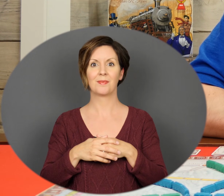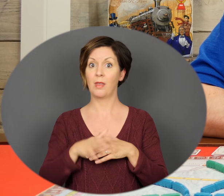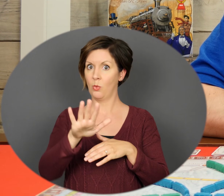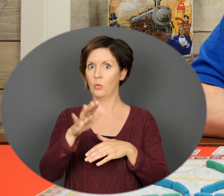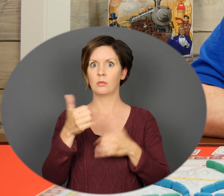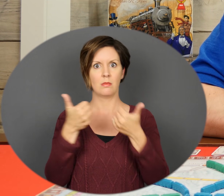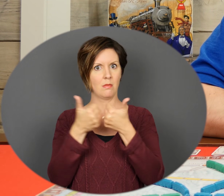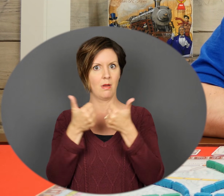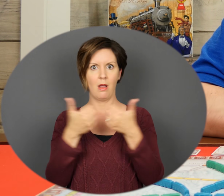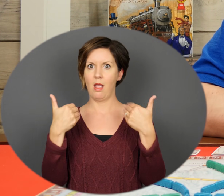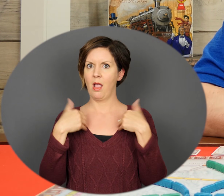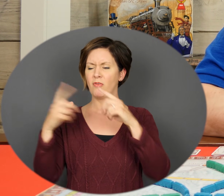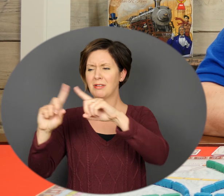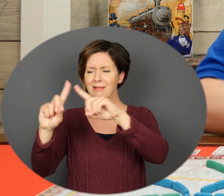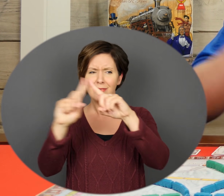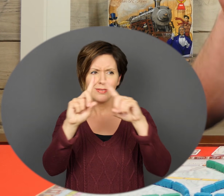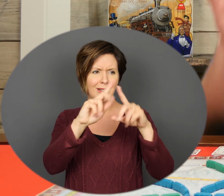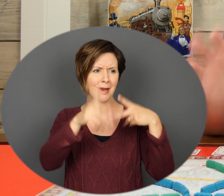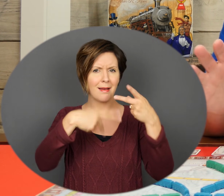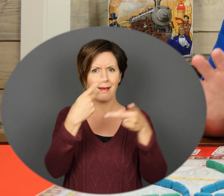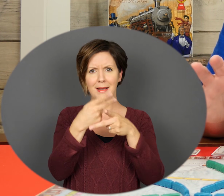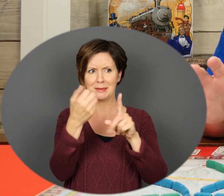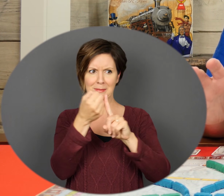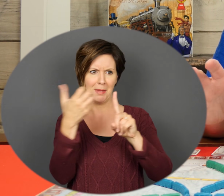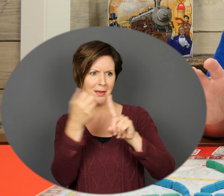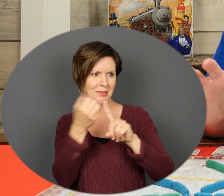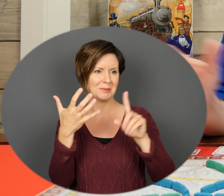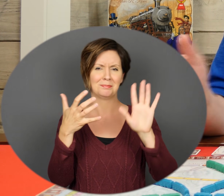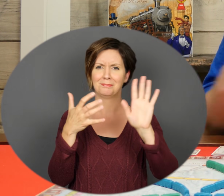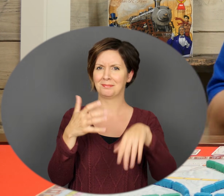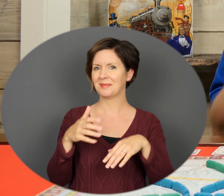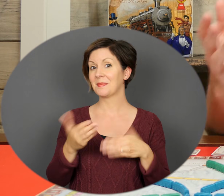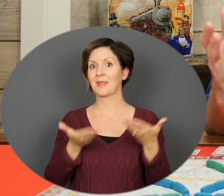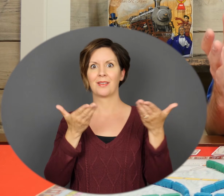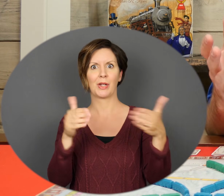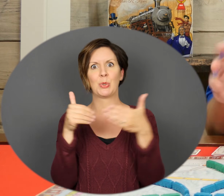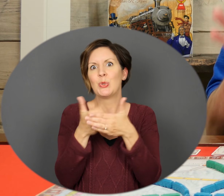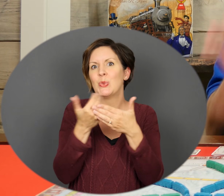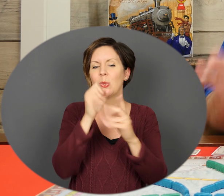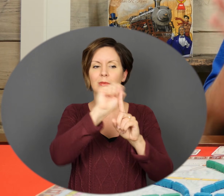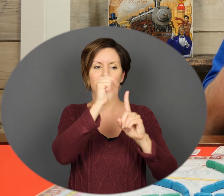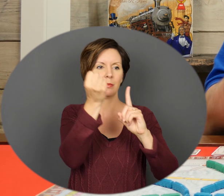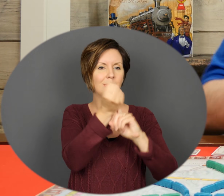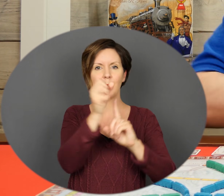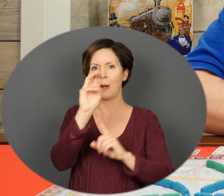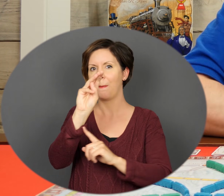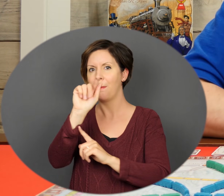Now, there are several different additions and expansions for this game that will provide you with new situations, maps, and challenges,